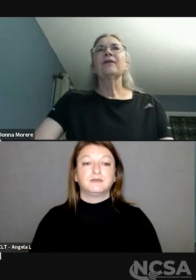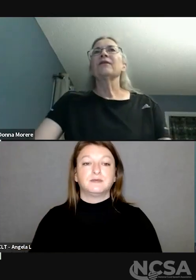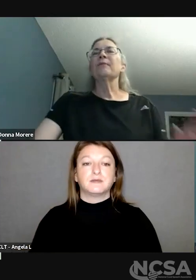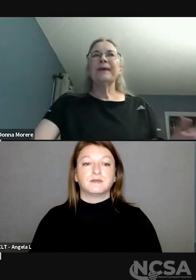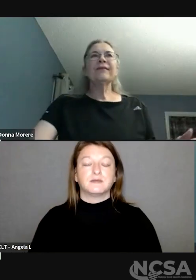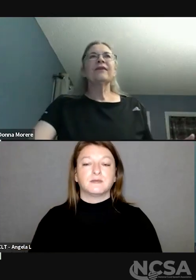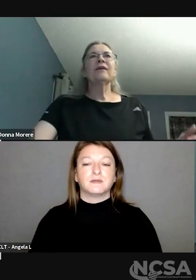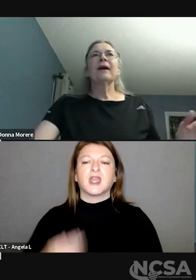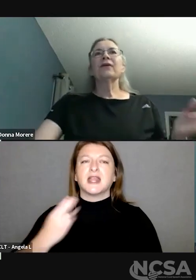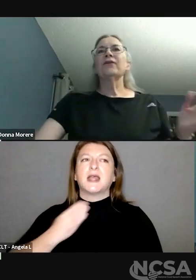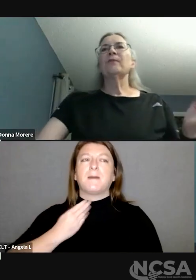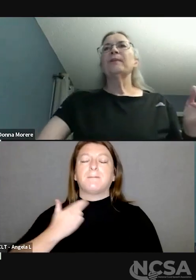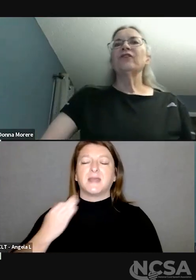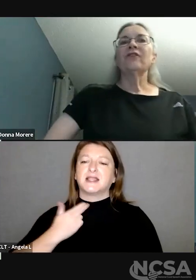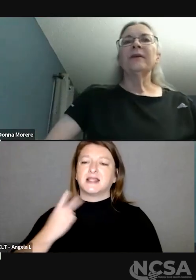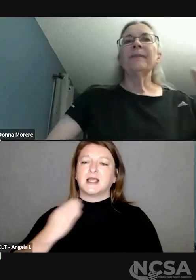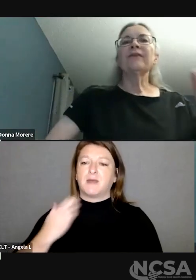The biggest thing about Cued Speech is it